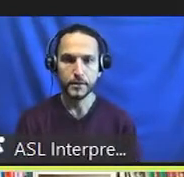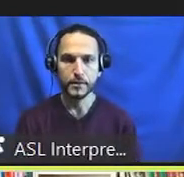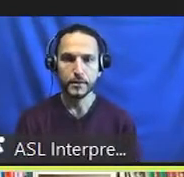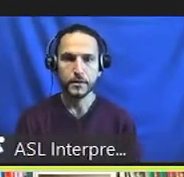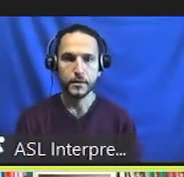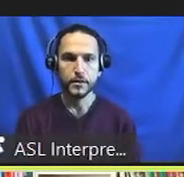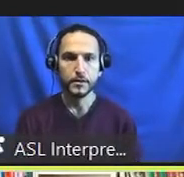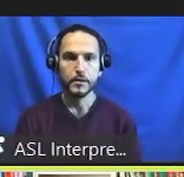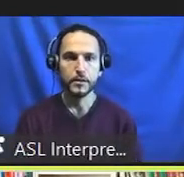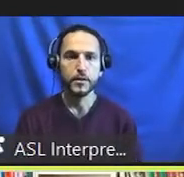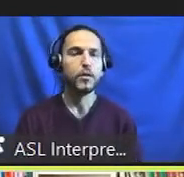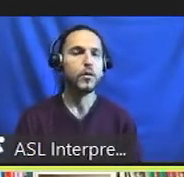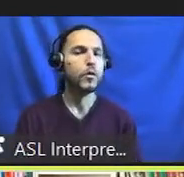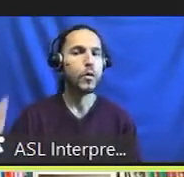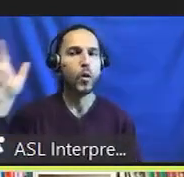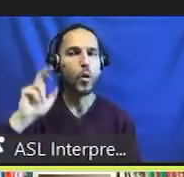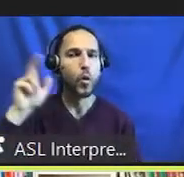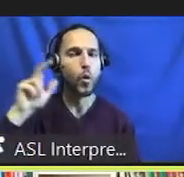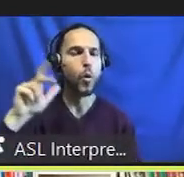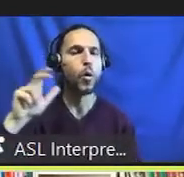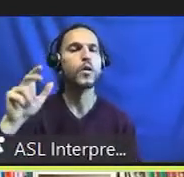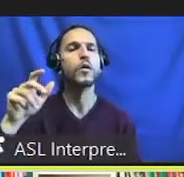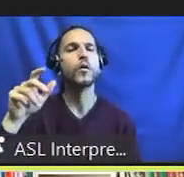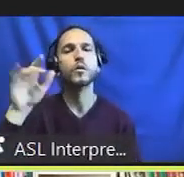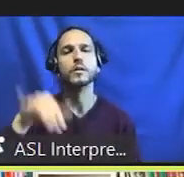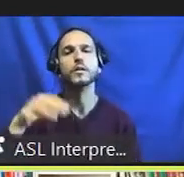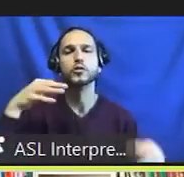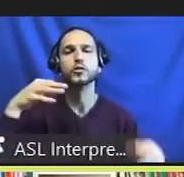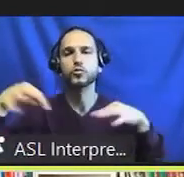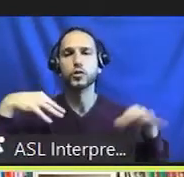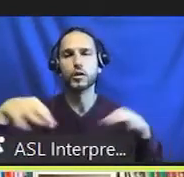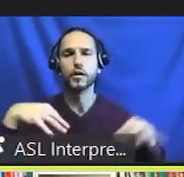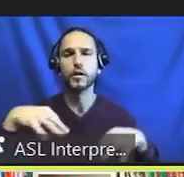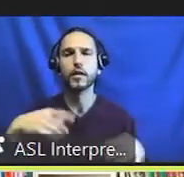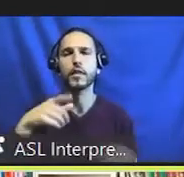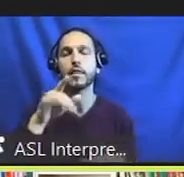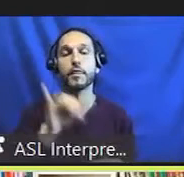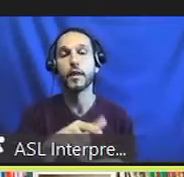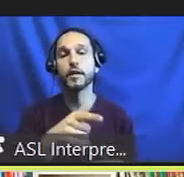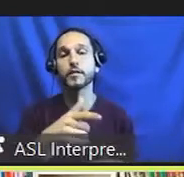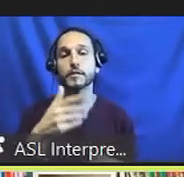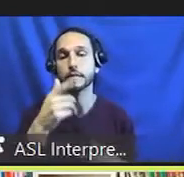Audio description-- audio description is an interesting service for the visually impaired.